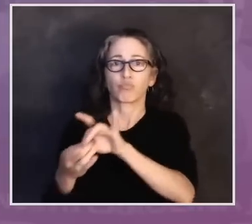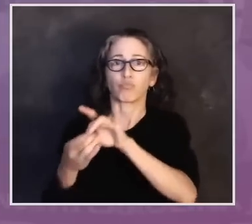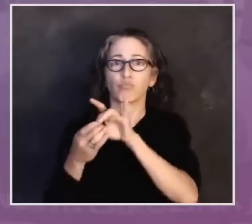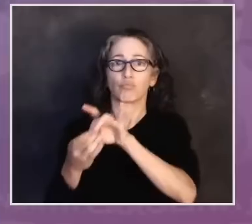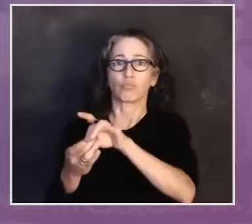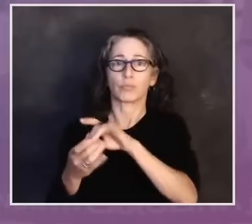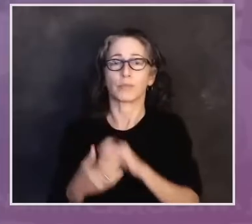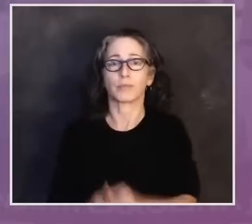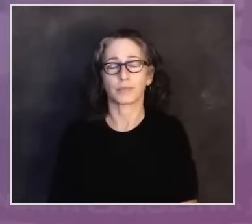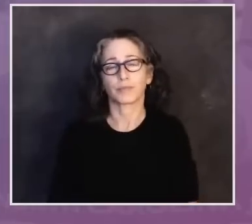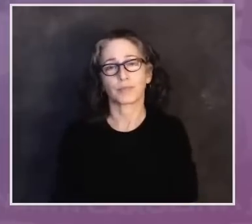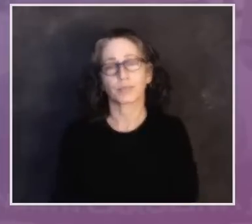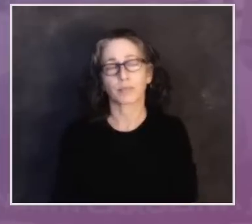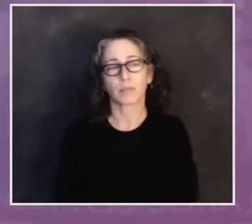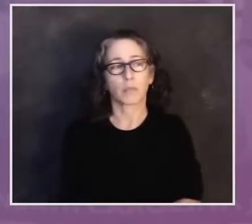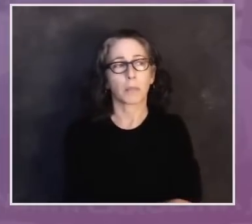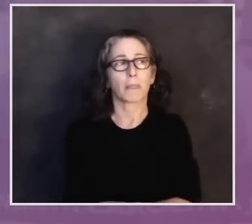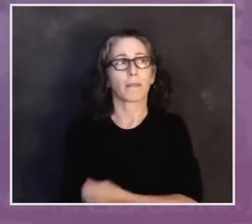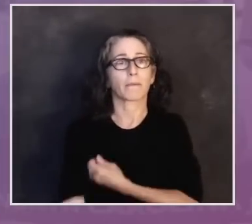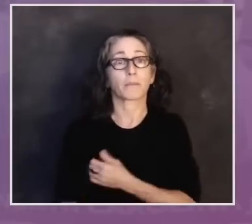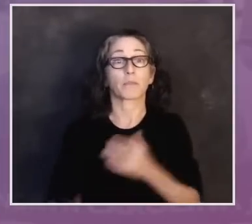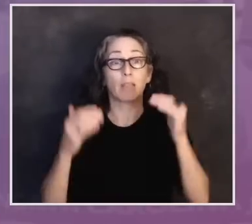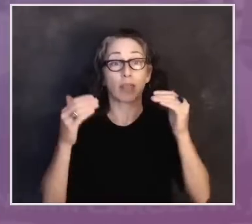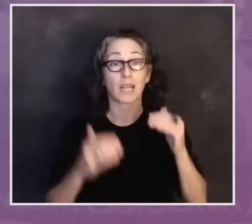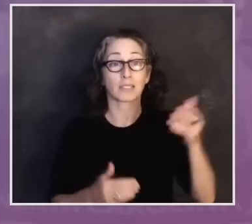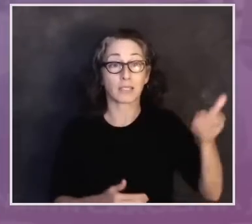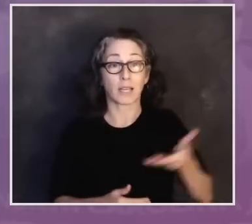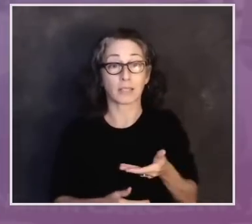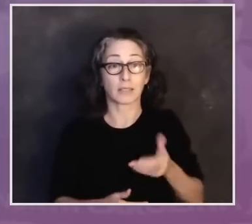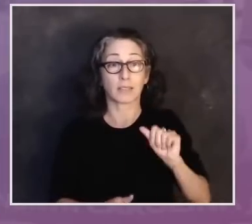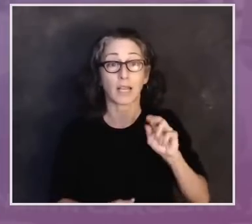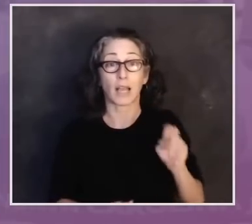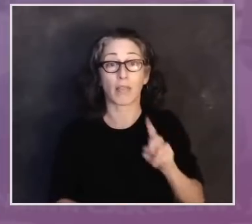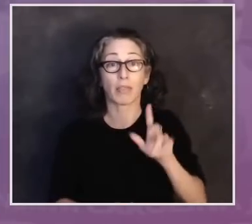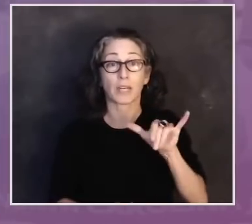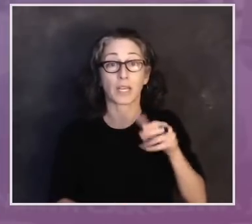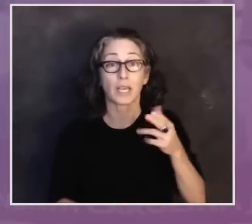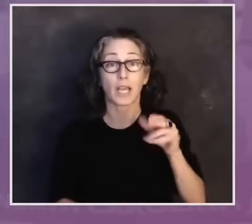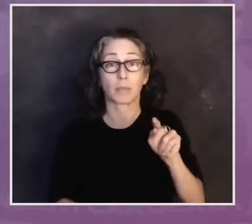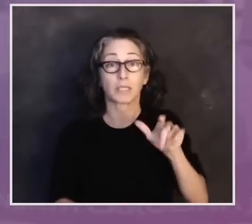ABLE TO EXPERIENCE SOME